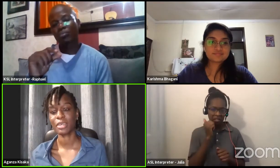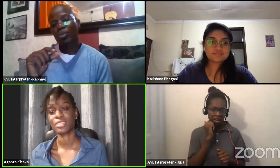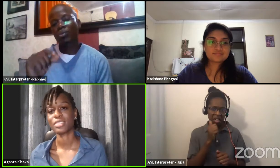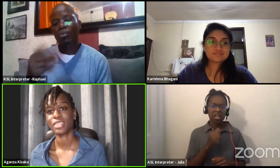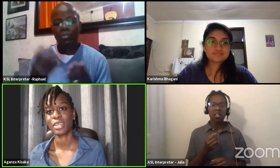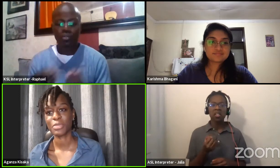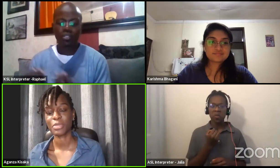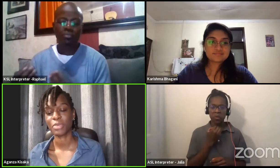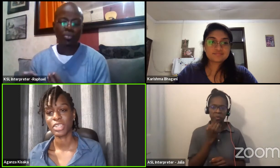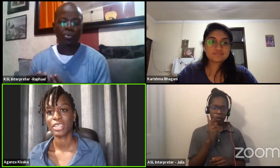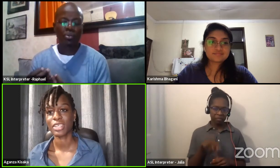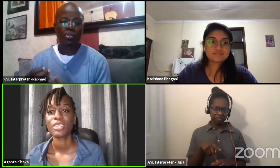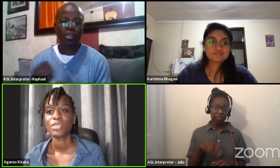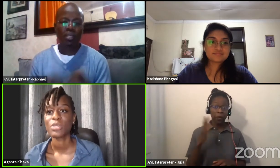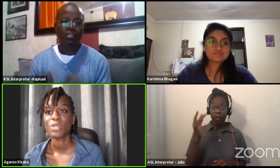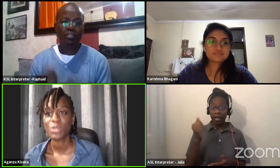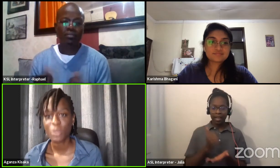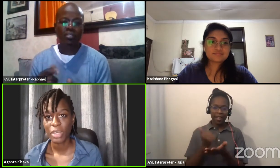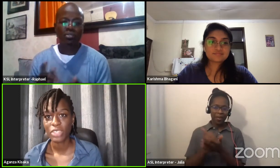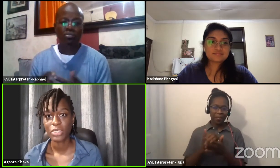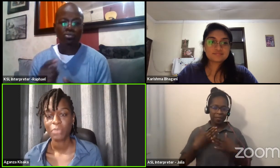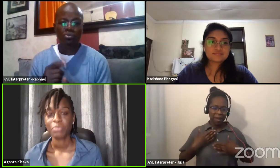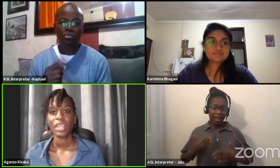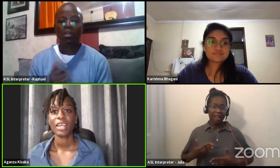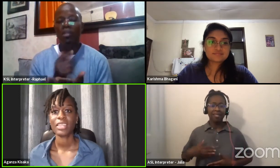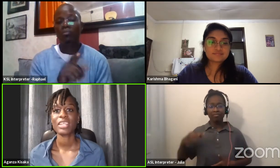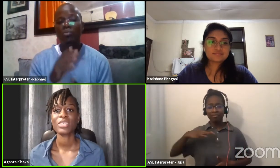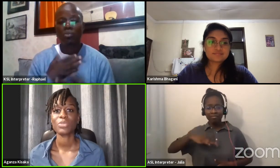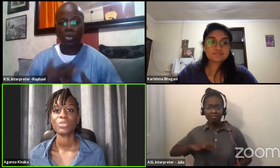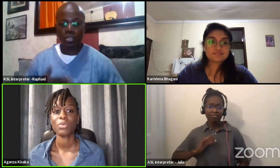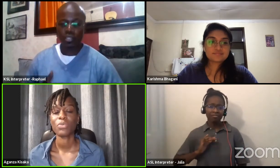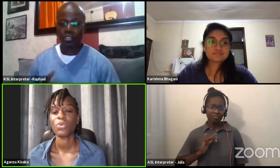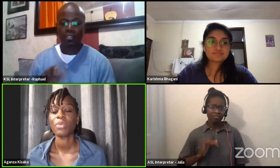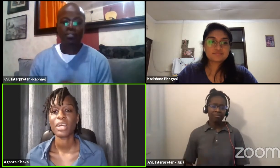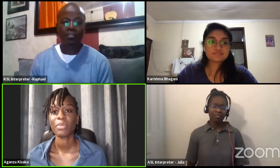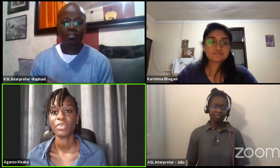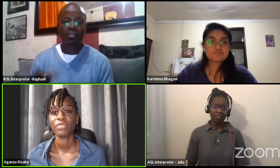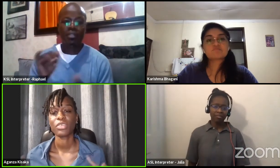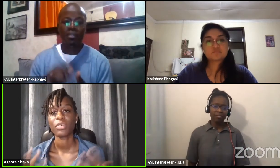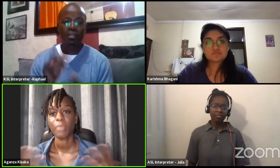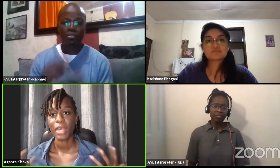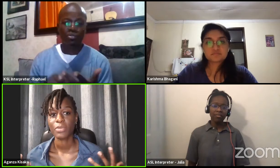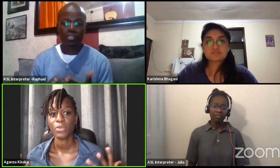because it helps your body so much. And that is what warming up your vocal pipes